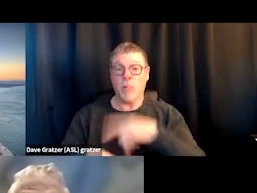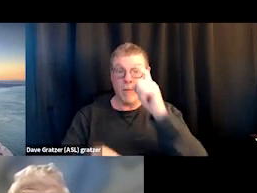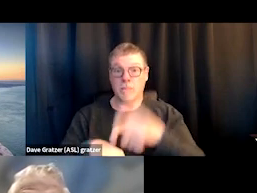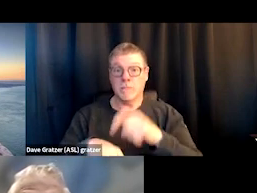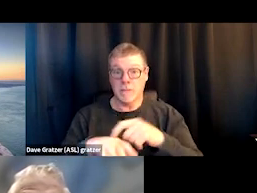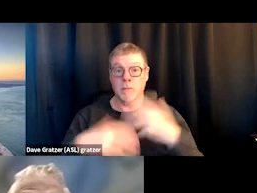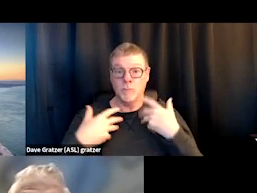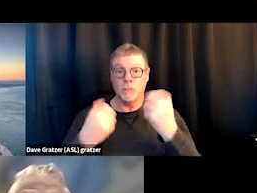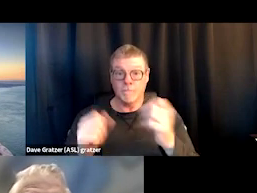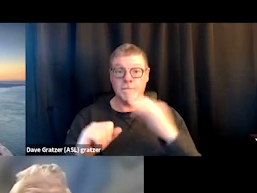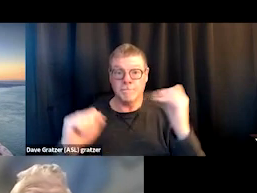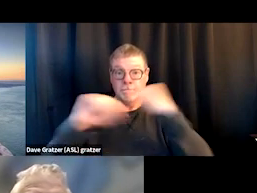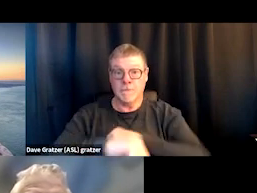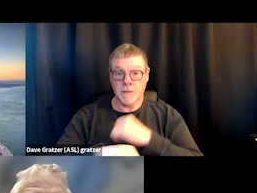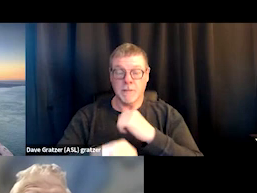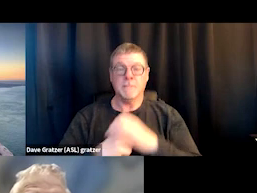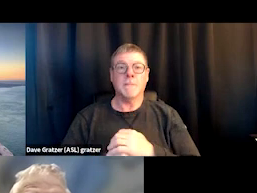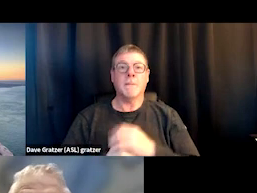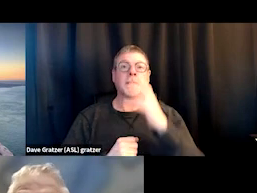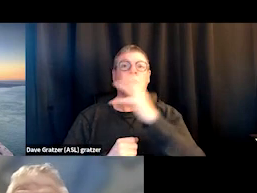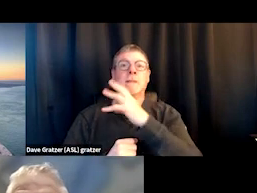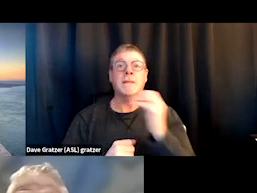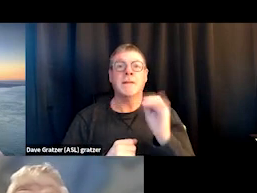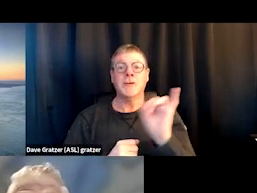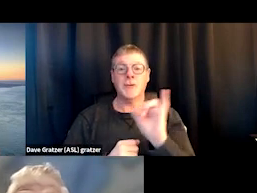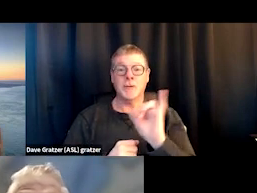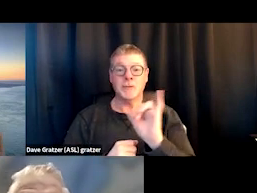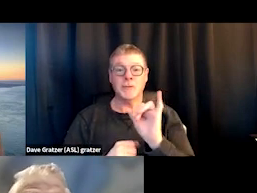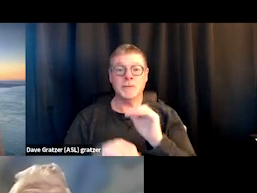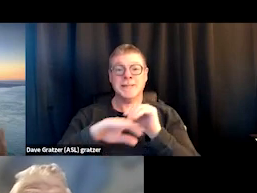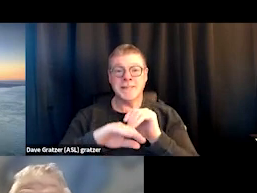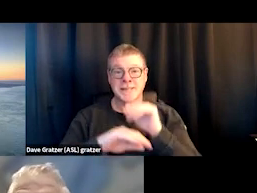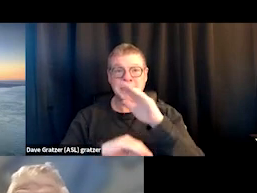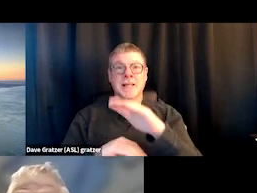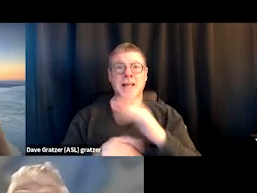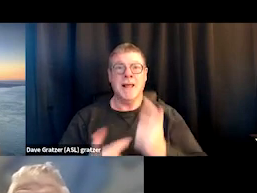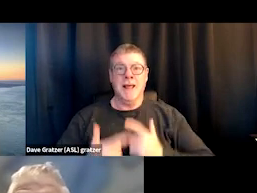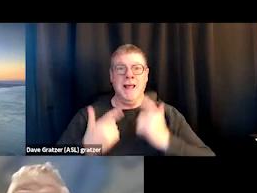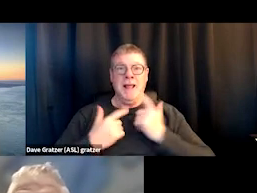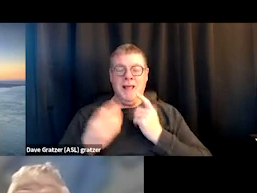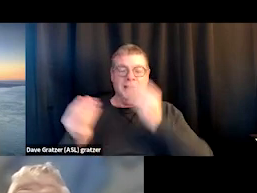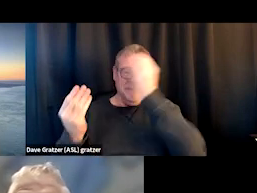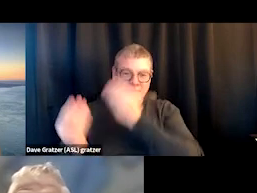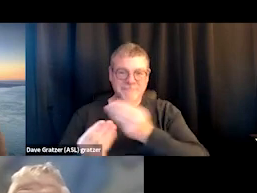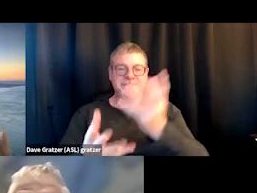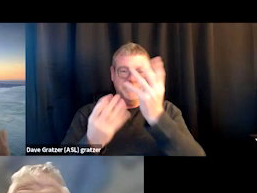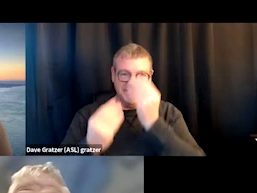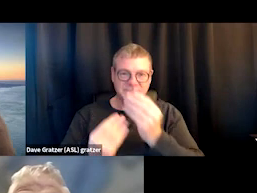and fighting for, and also, spending her life channeling much of that pain into purpose